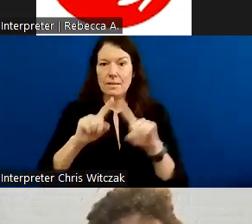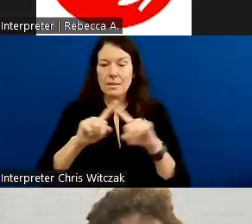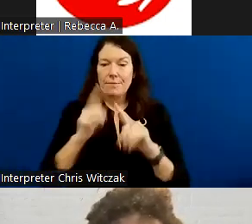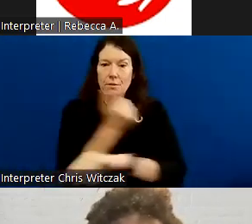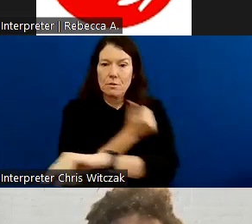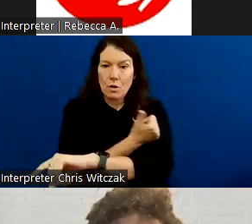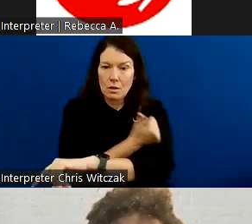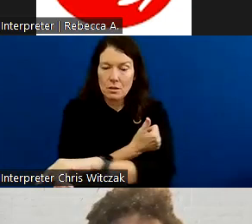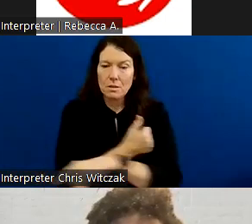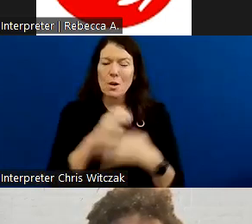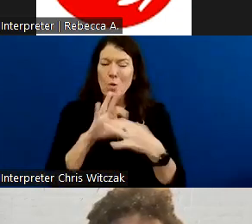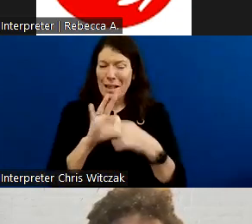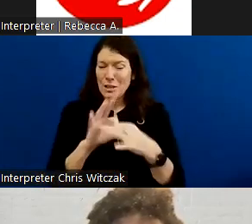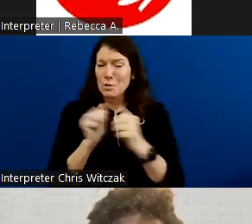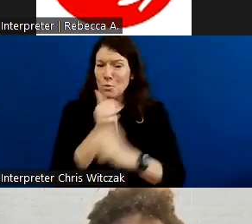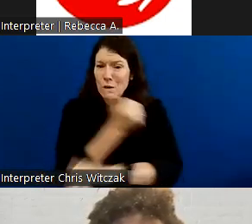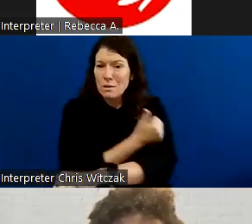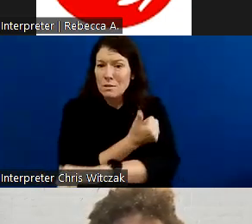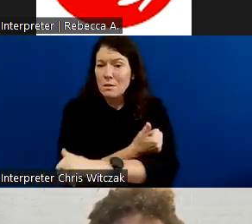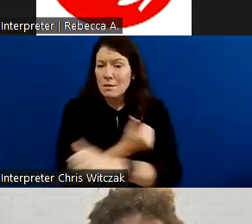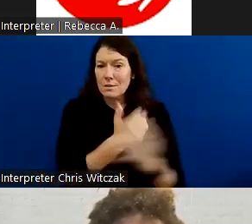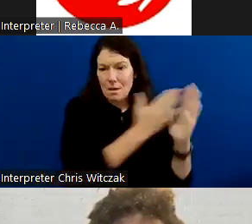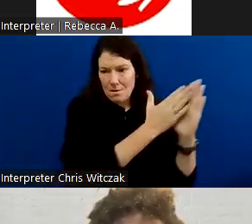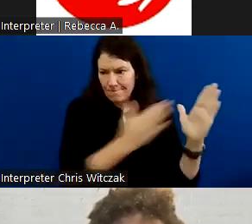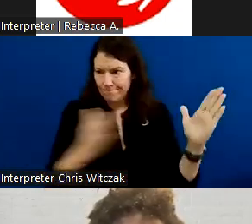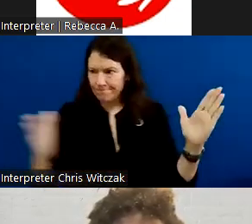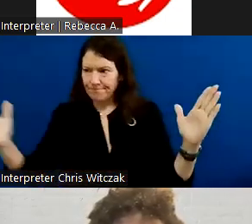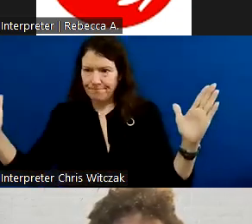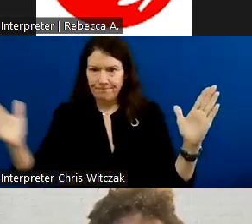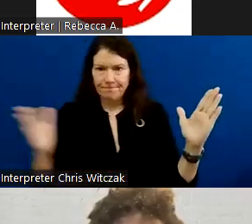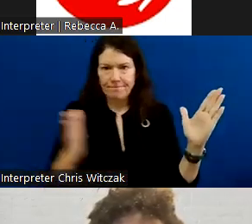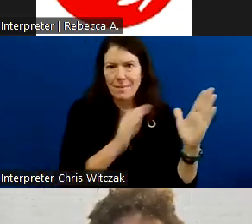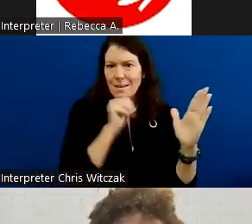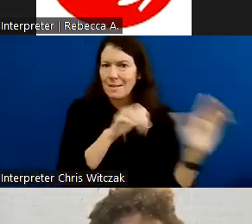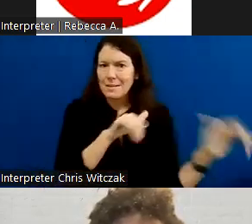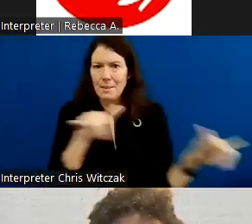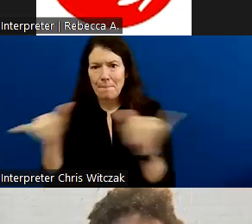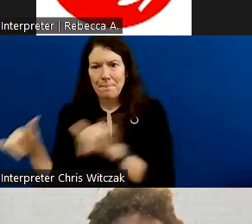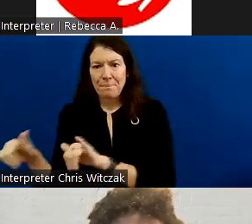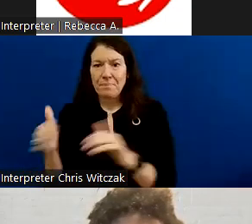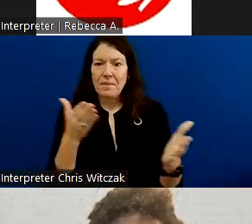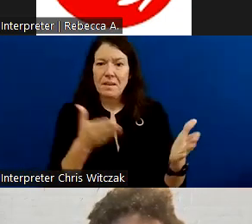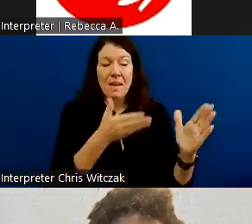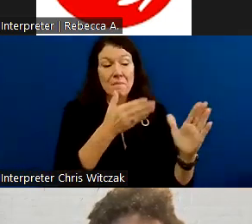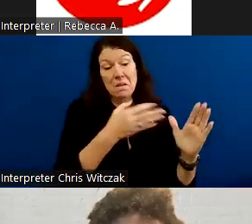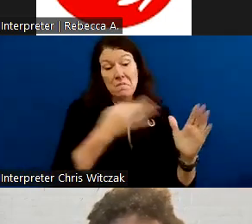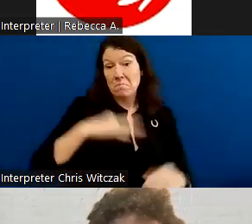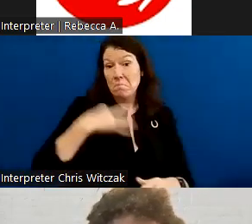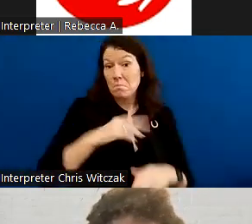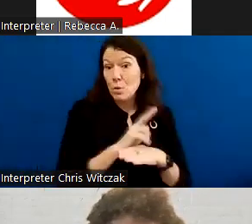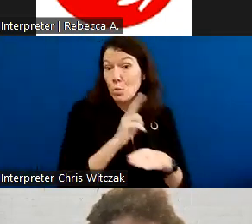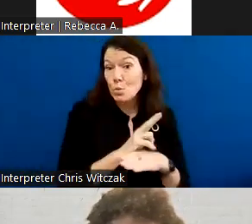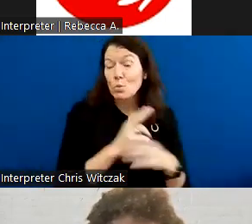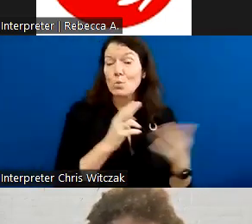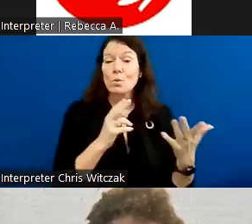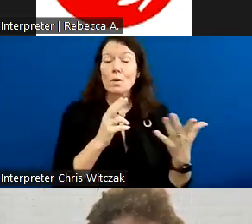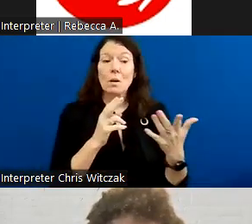with substances exist along a spectrum. On one end you see beneficial use use, that is